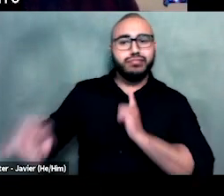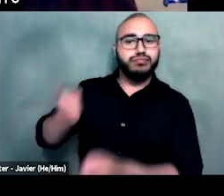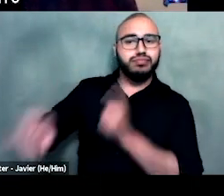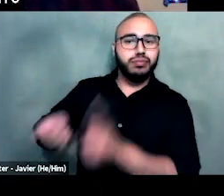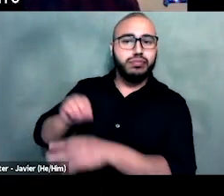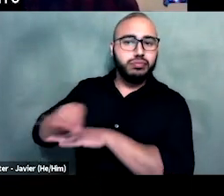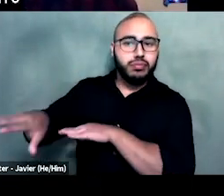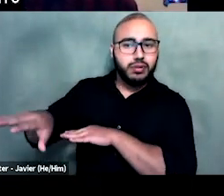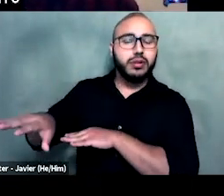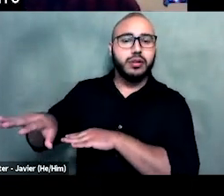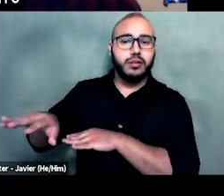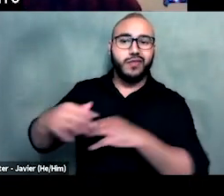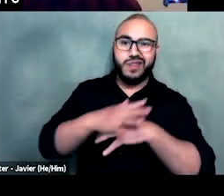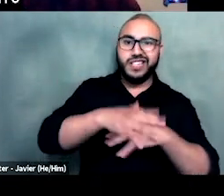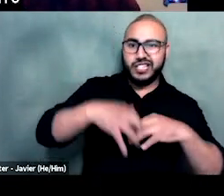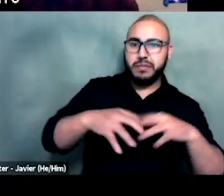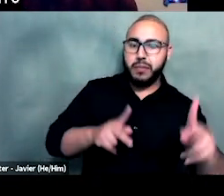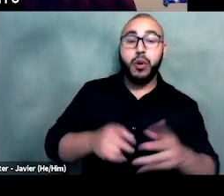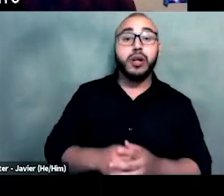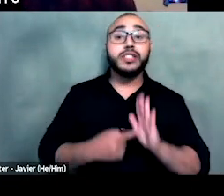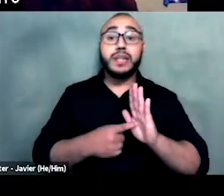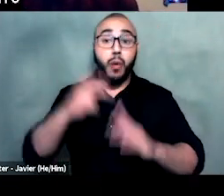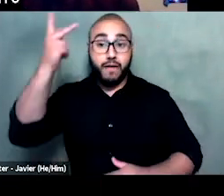mention real quick again, political philosophy. There's some people believe that